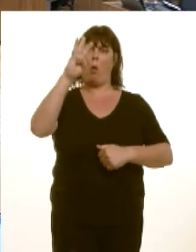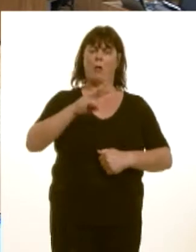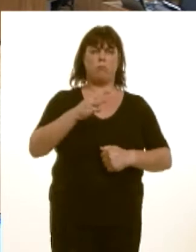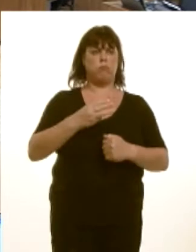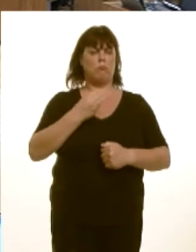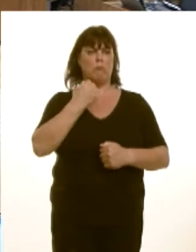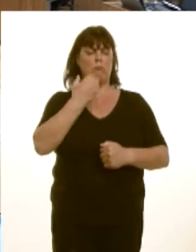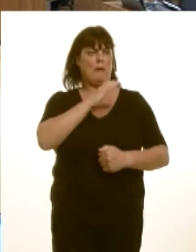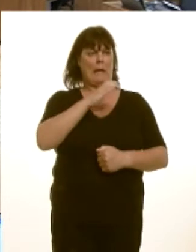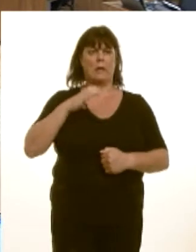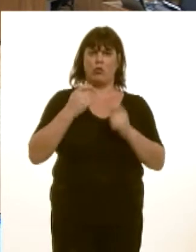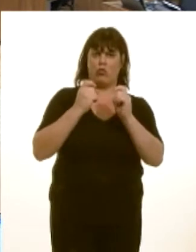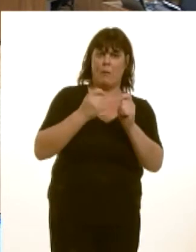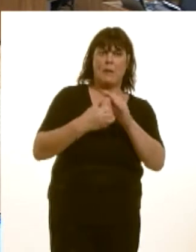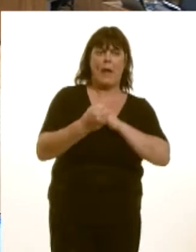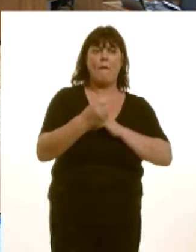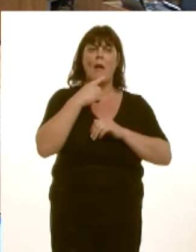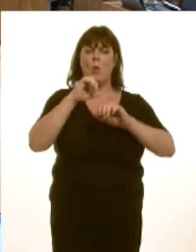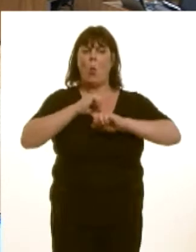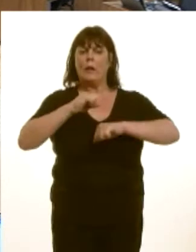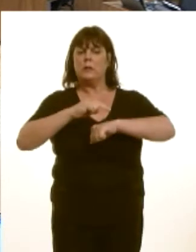cancer waiting times for treatment are better in Wales than in England.